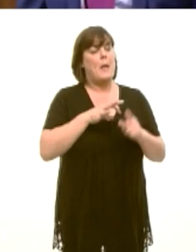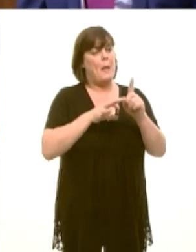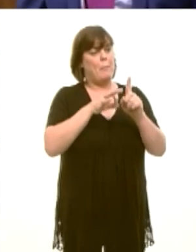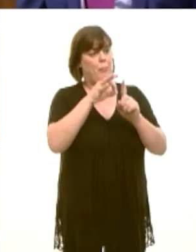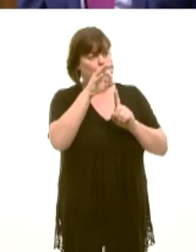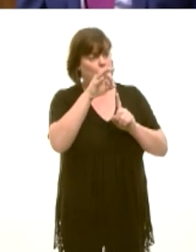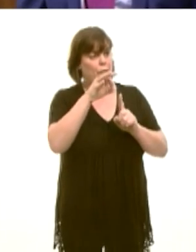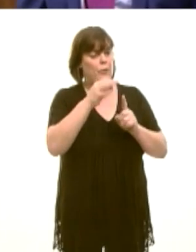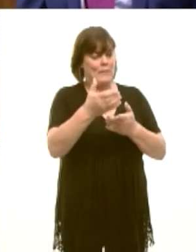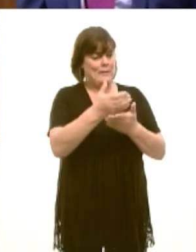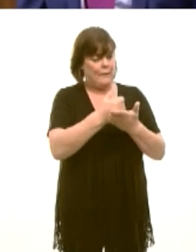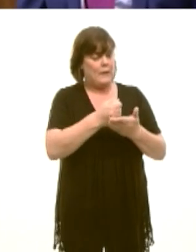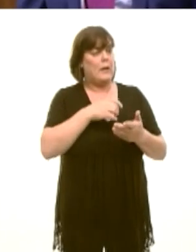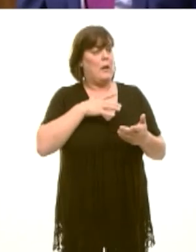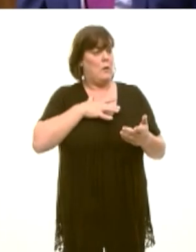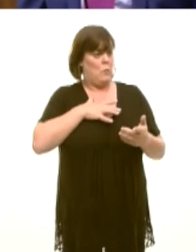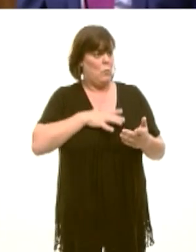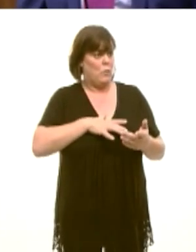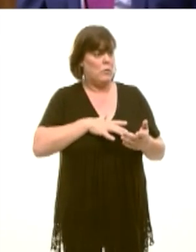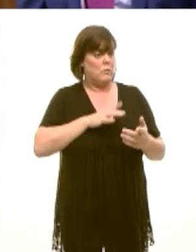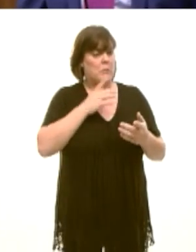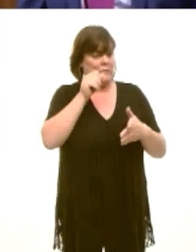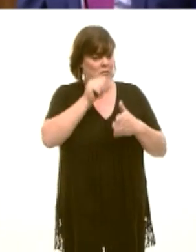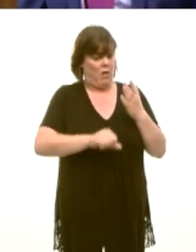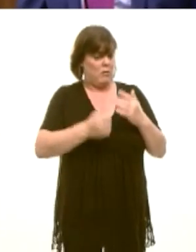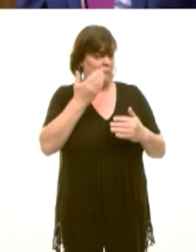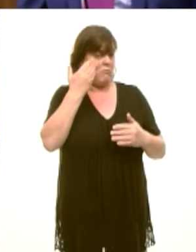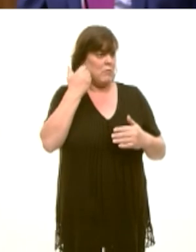safety on the A44óit's already beginning to have a positive impact. Motorcyclists are